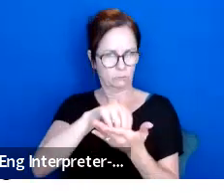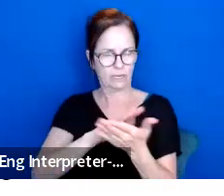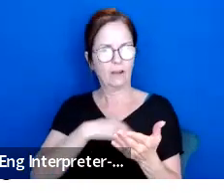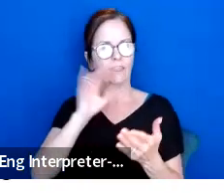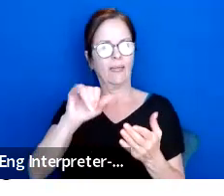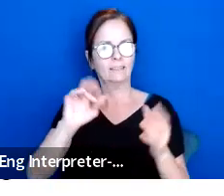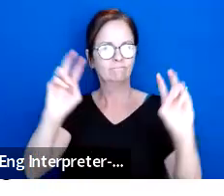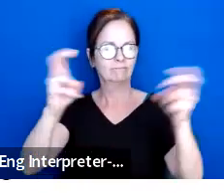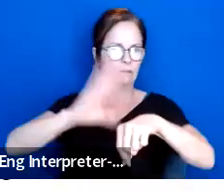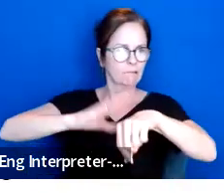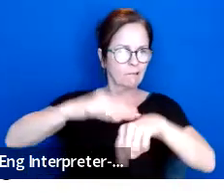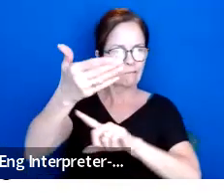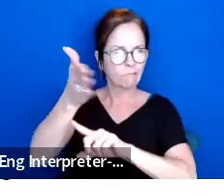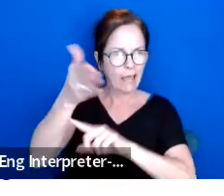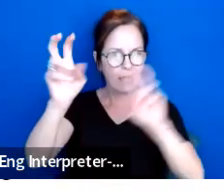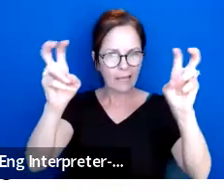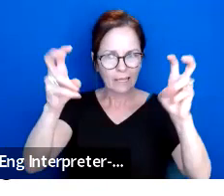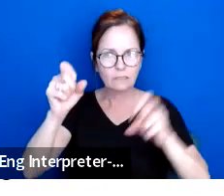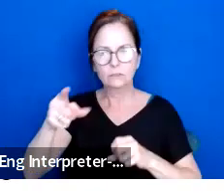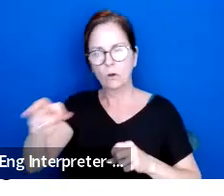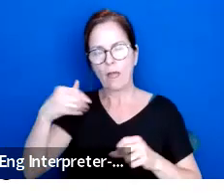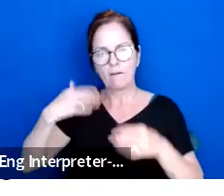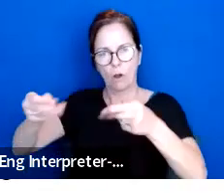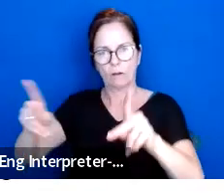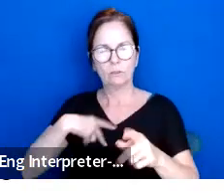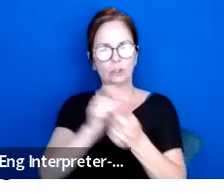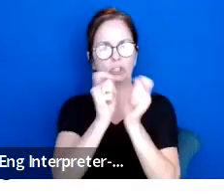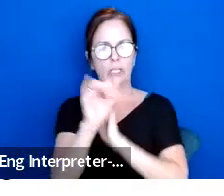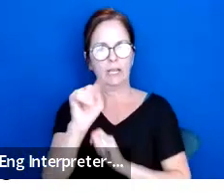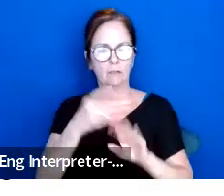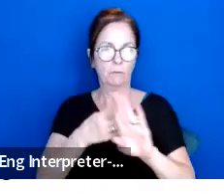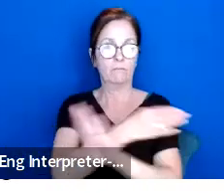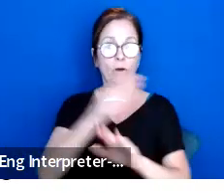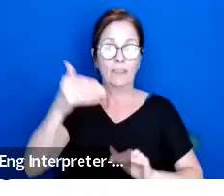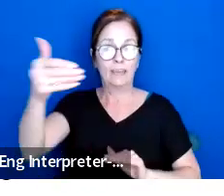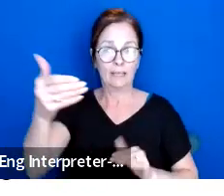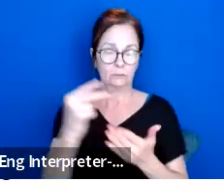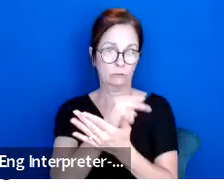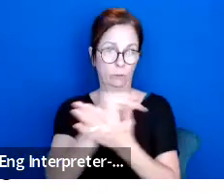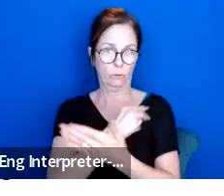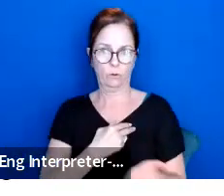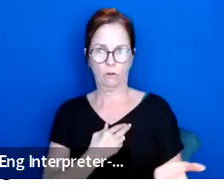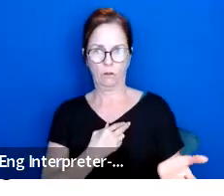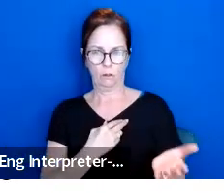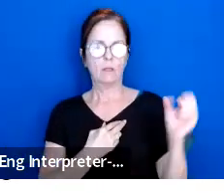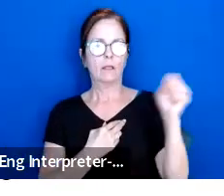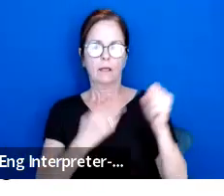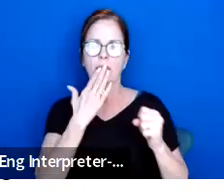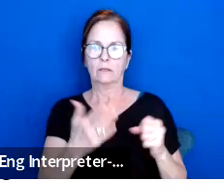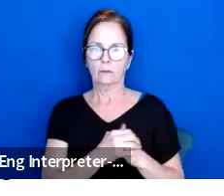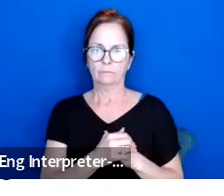Okay. Me, correct? Really good. Yes, you've got the next 4.